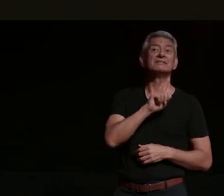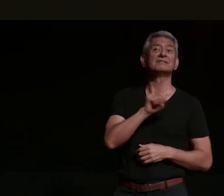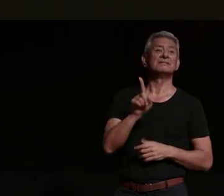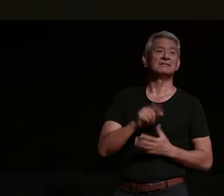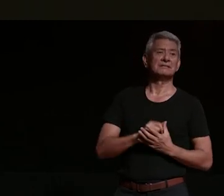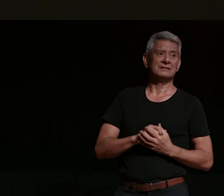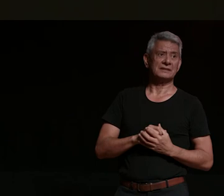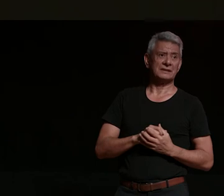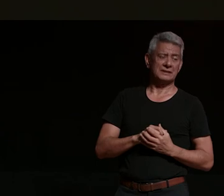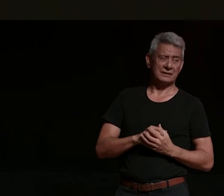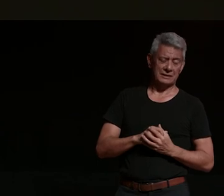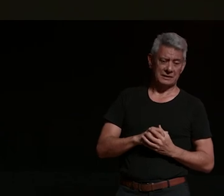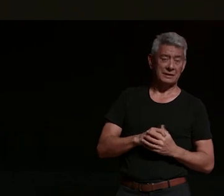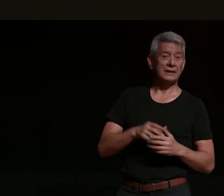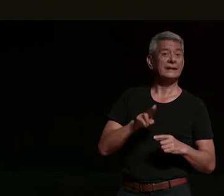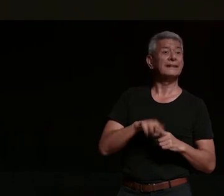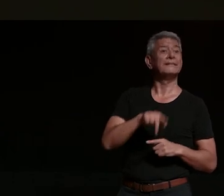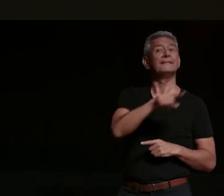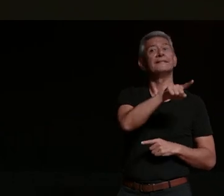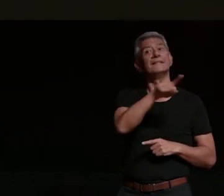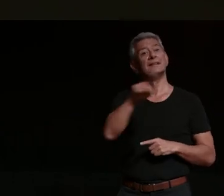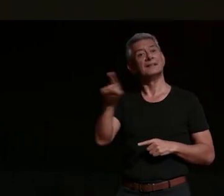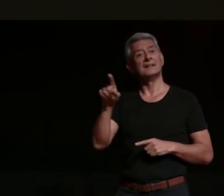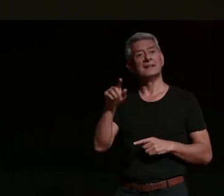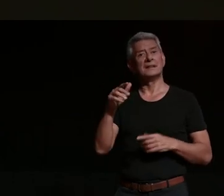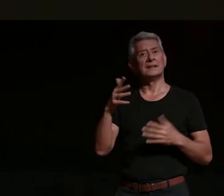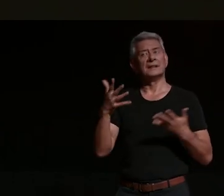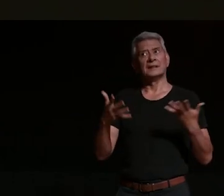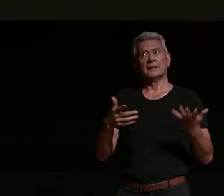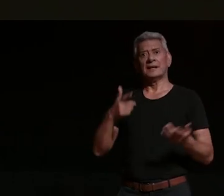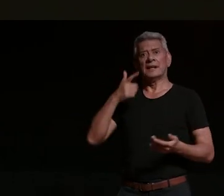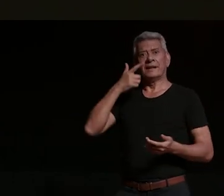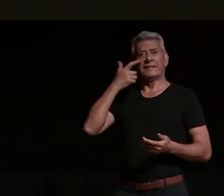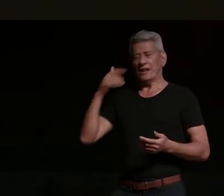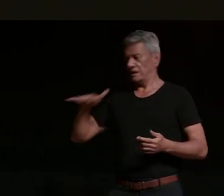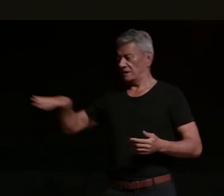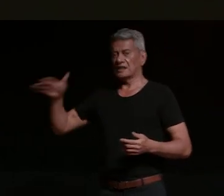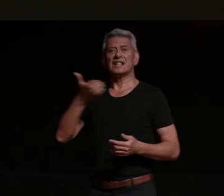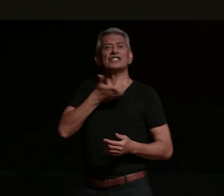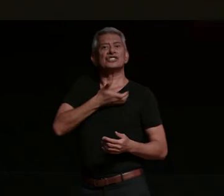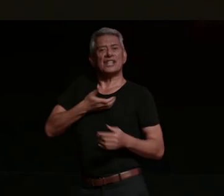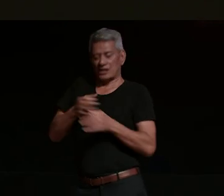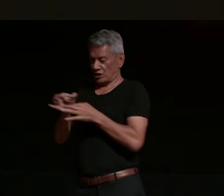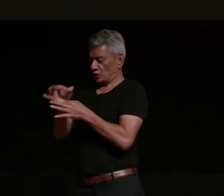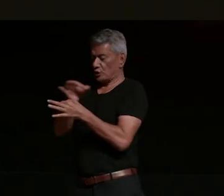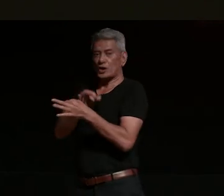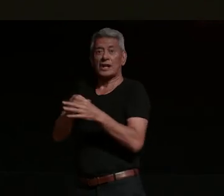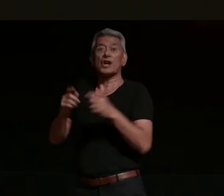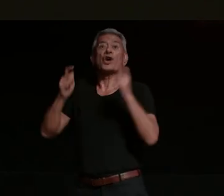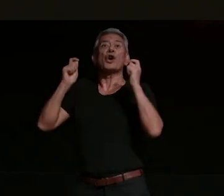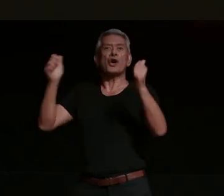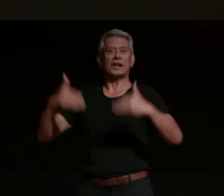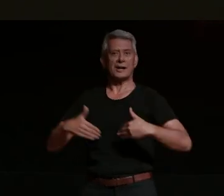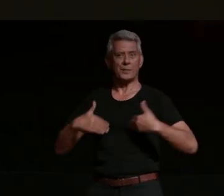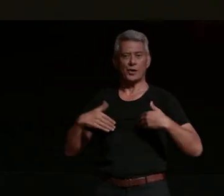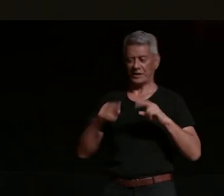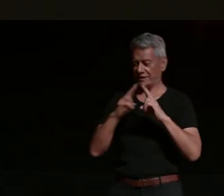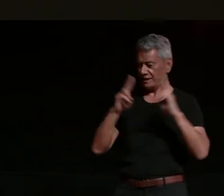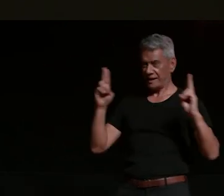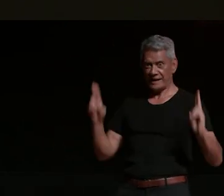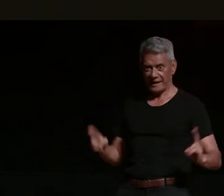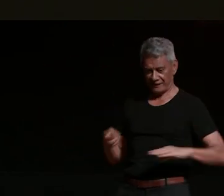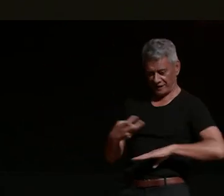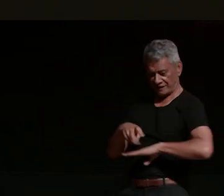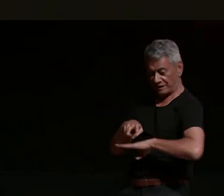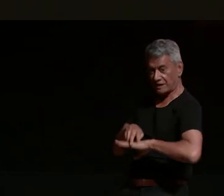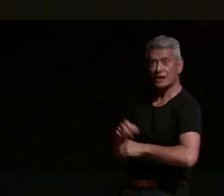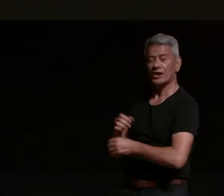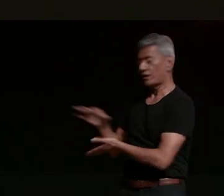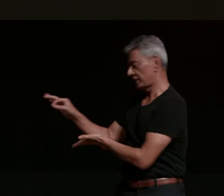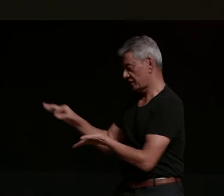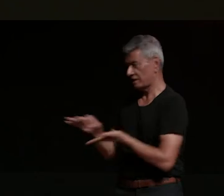if we ever found ourselves in the comfort chestnut of early morning cafes and cozy chairs and coffee